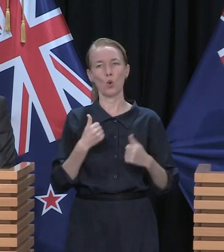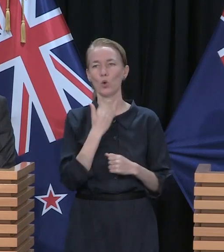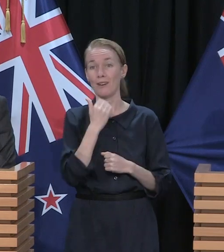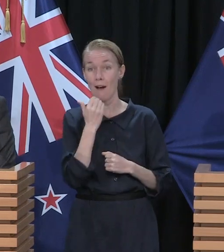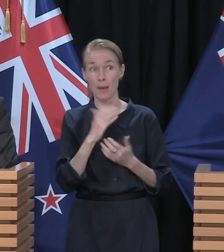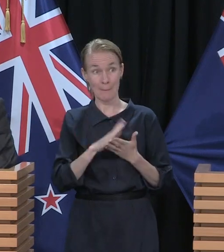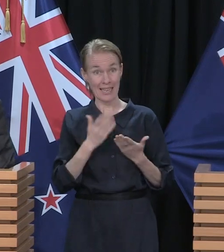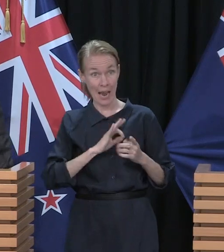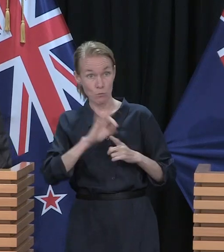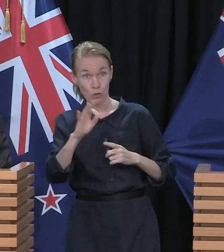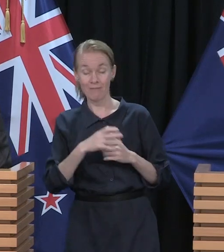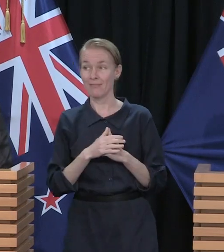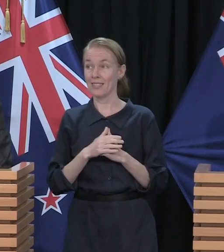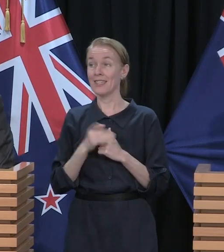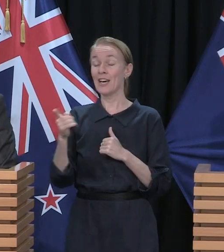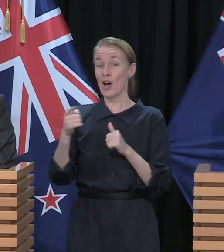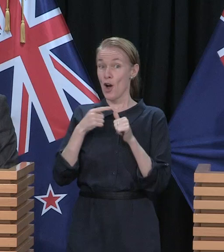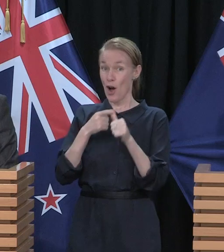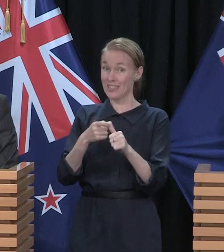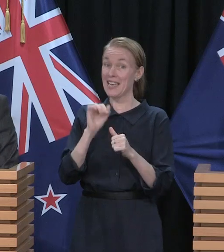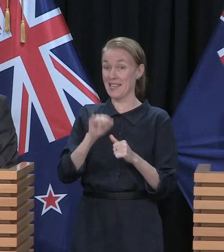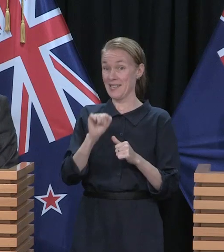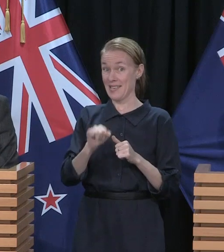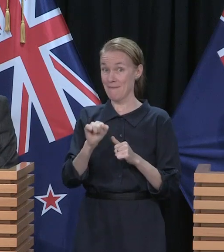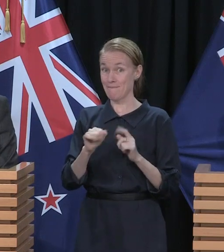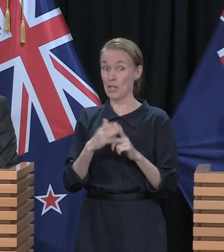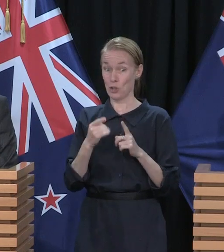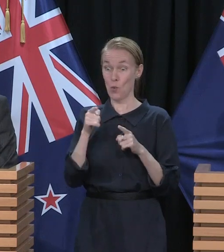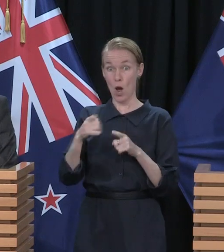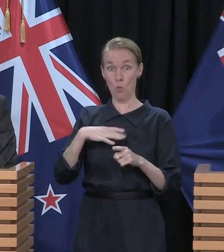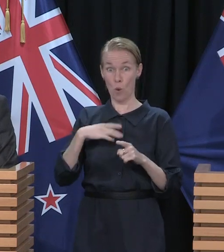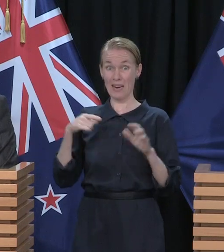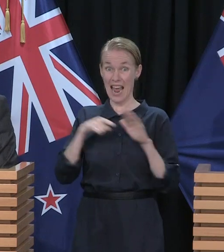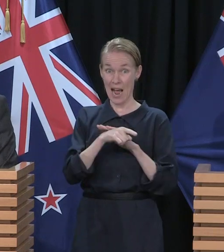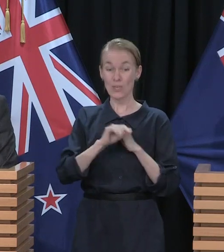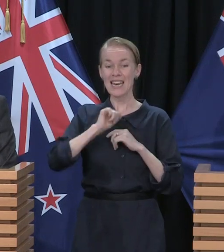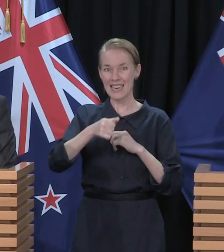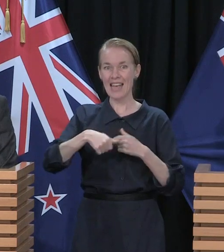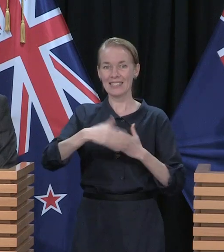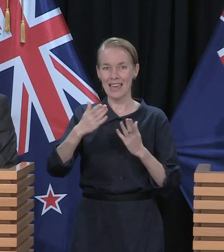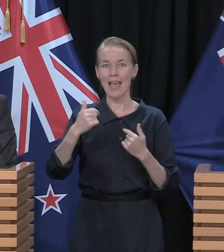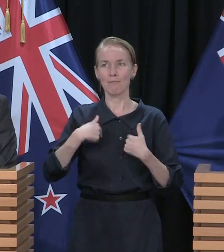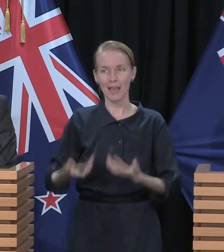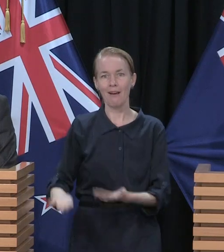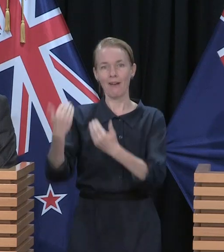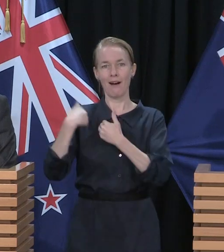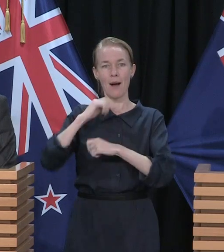since then? Yeah. You may recall - I think it was the day after I became the